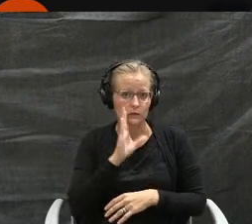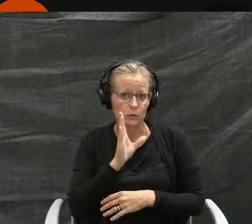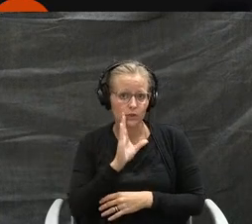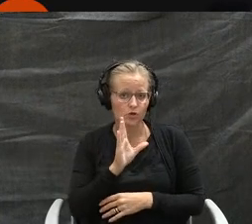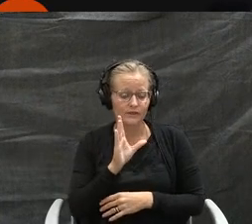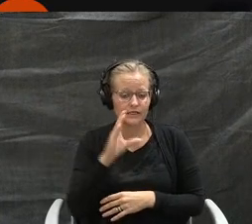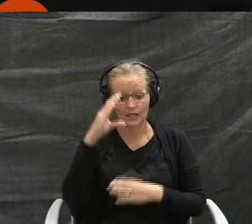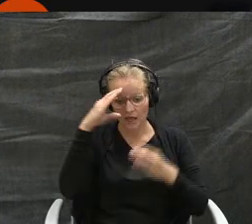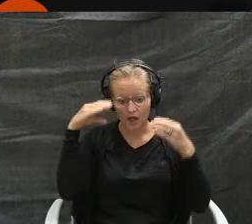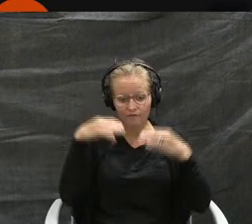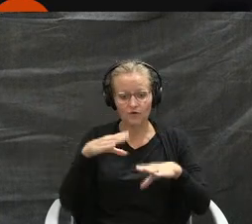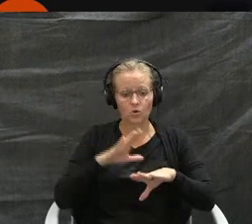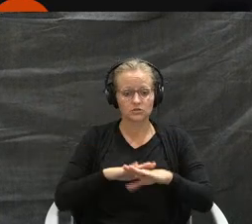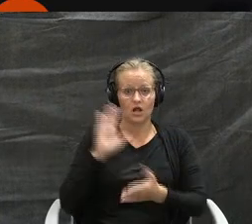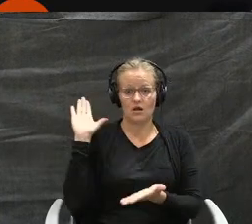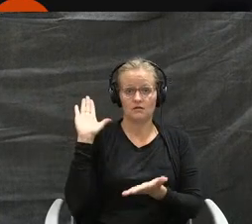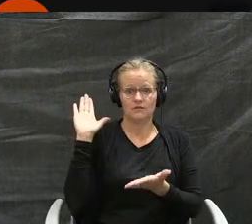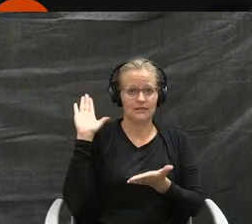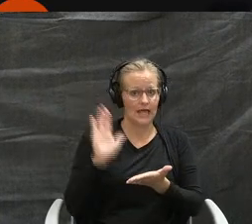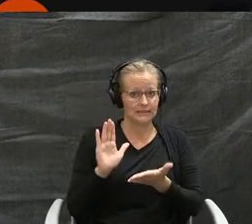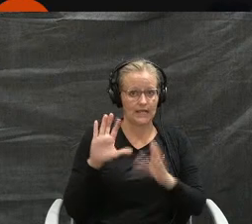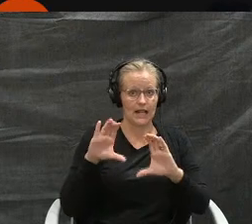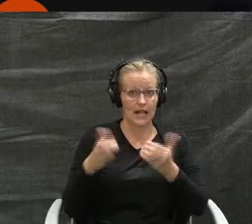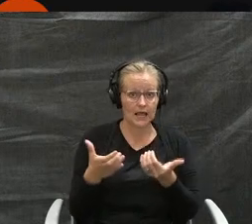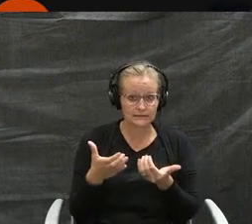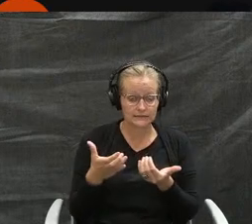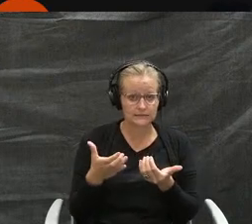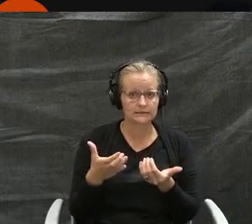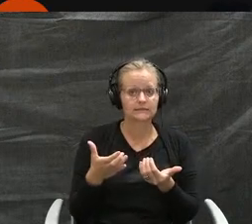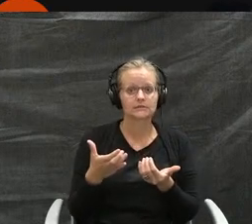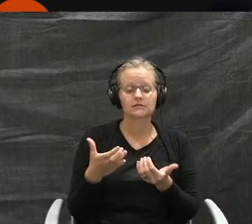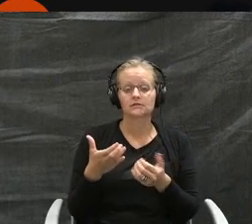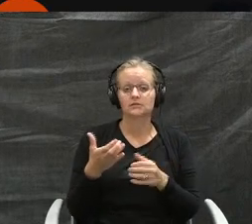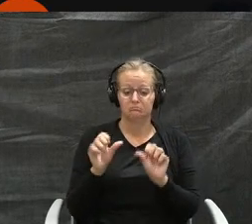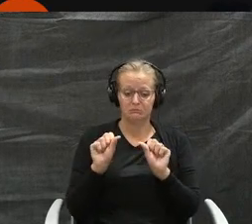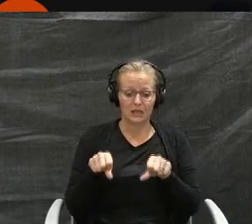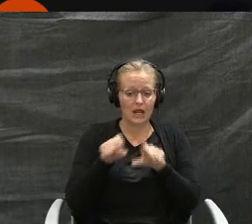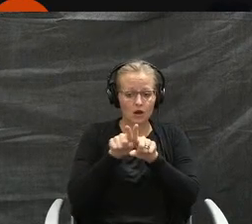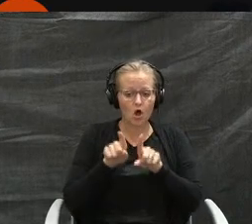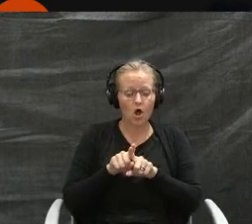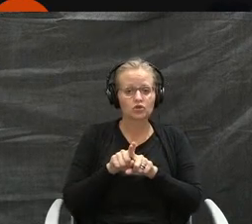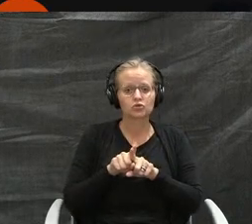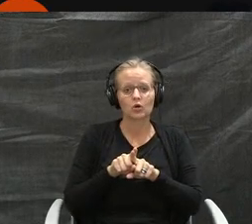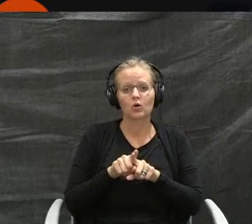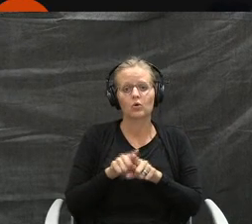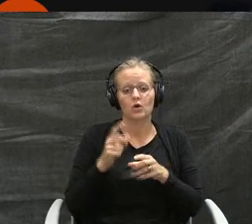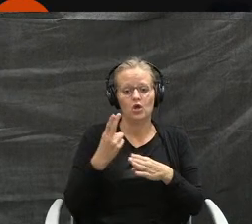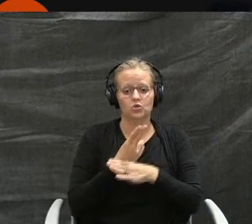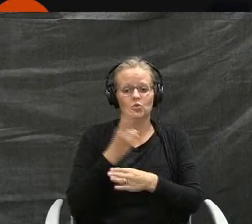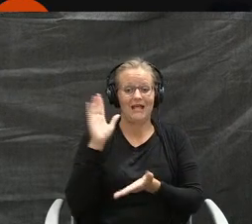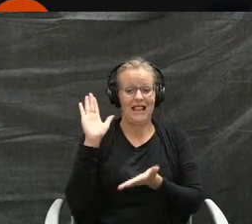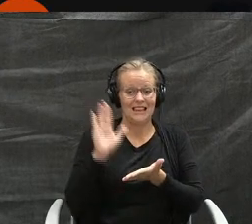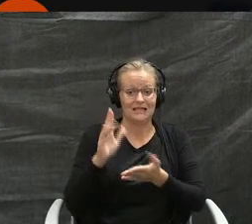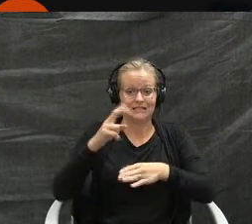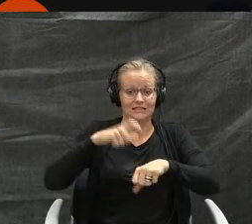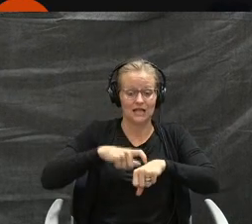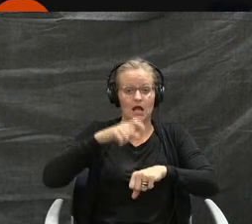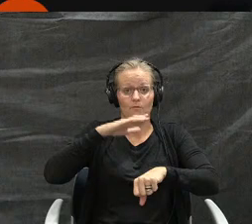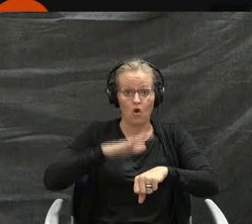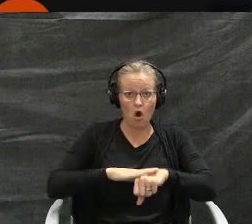that they can focus on fewer classes during the day, so also be able to spend less time on their screens listening to